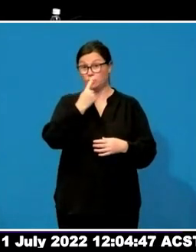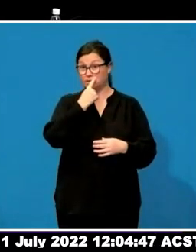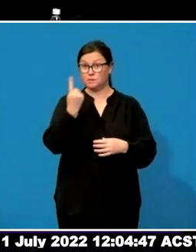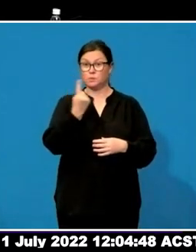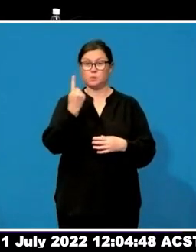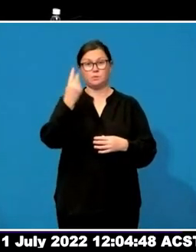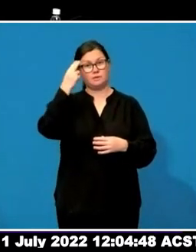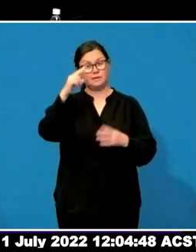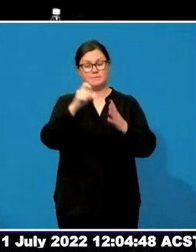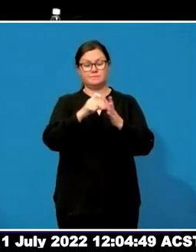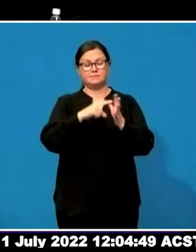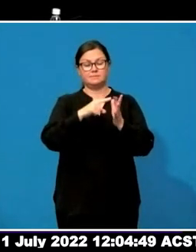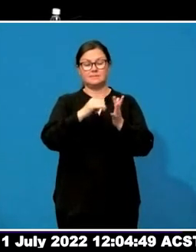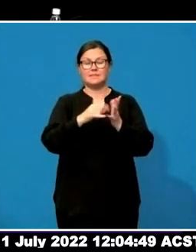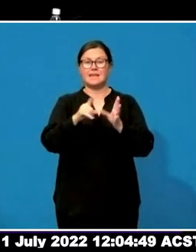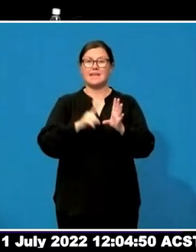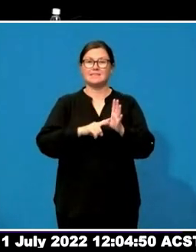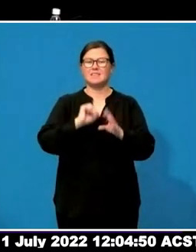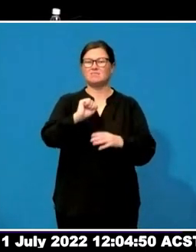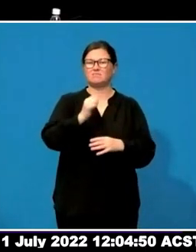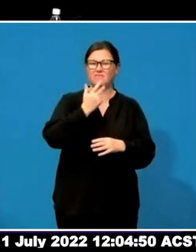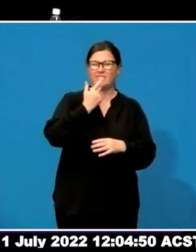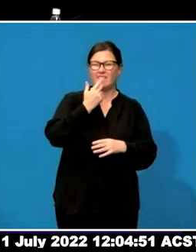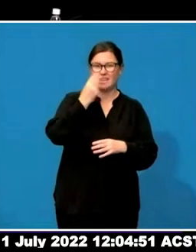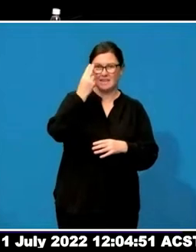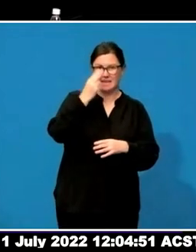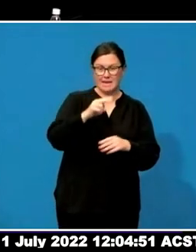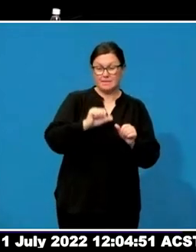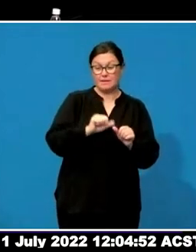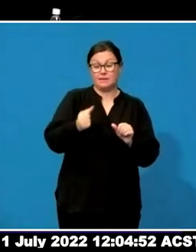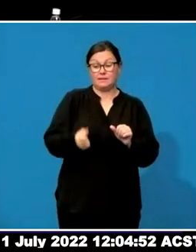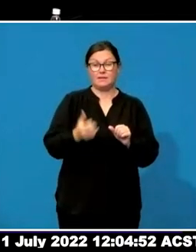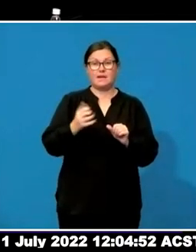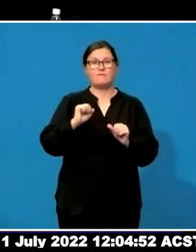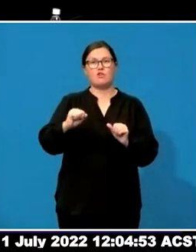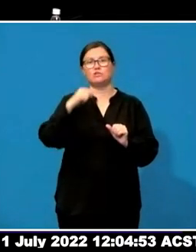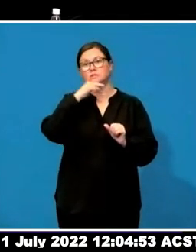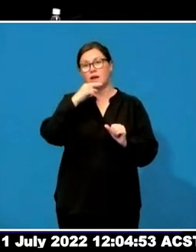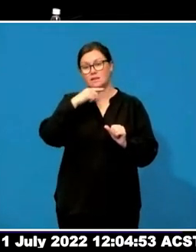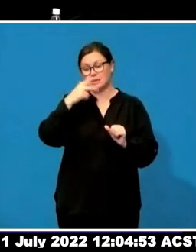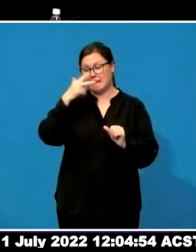pseudonym, and sitting next to Daisy is her 18-year-old son, Joziah, a pseudonym.